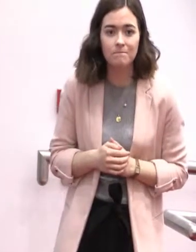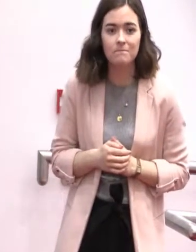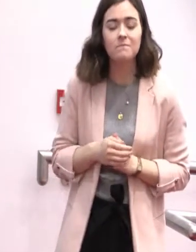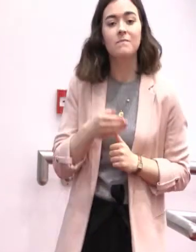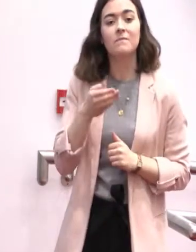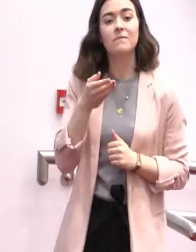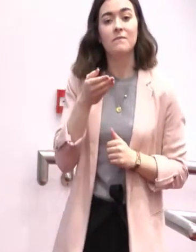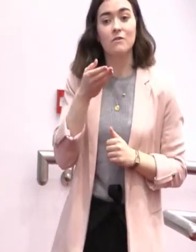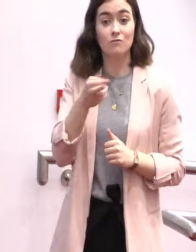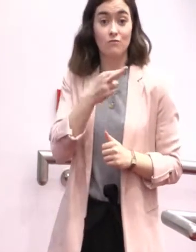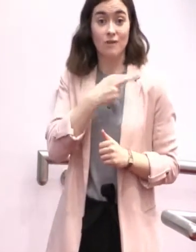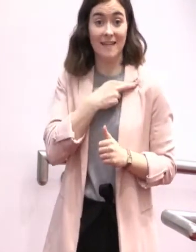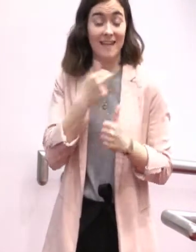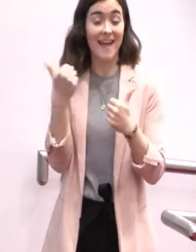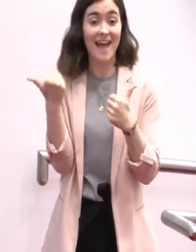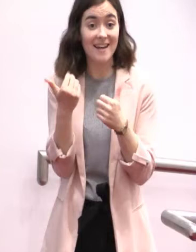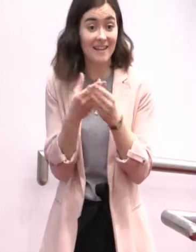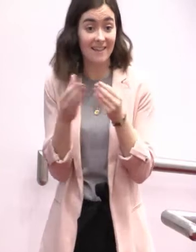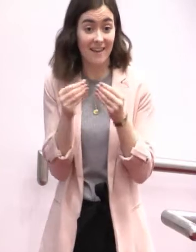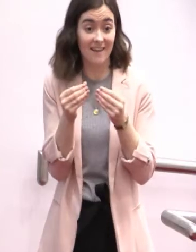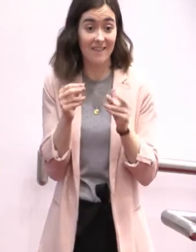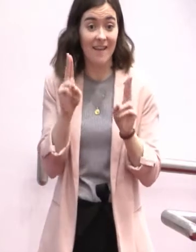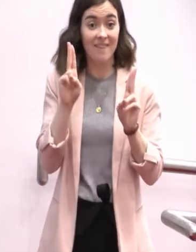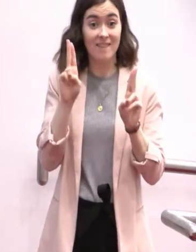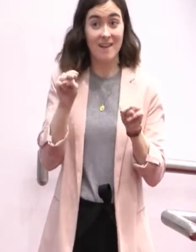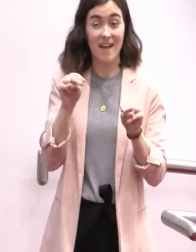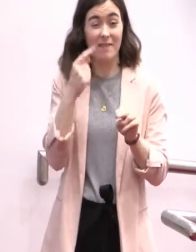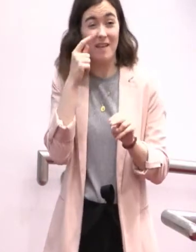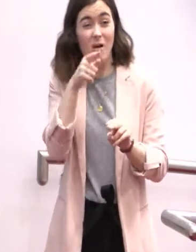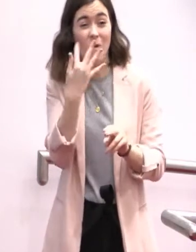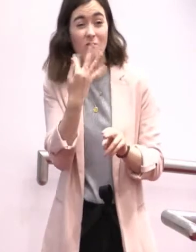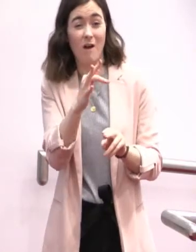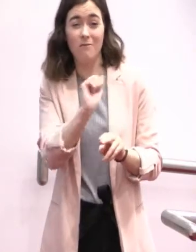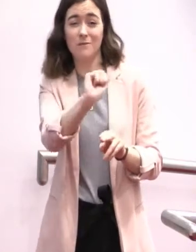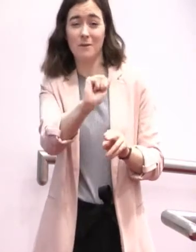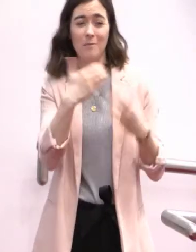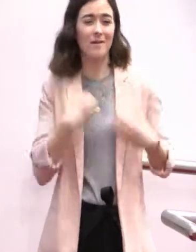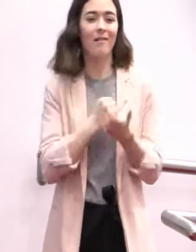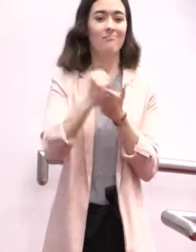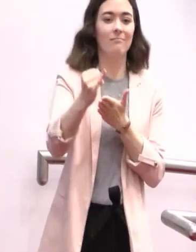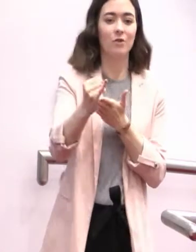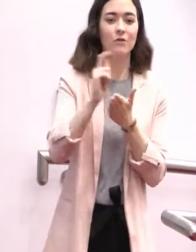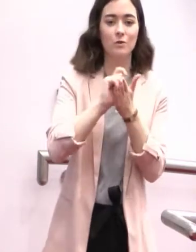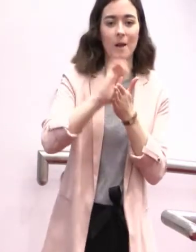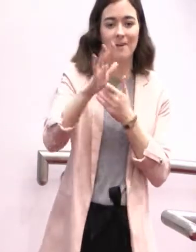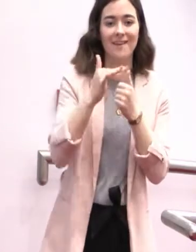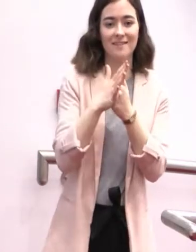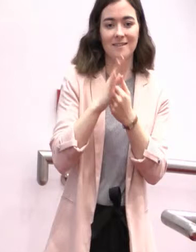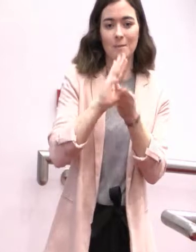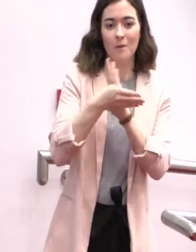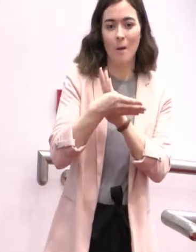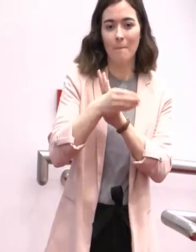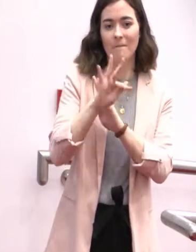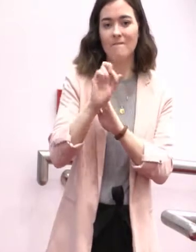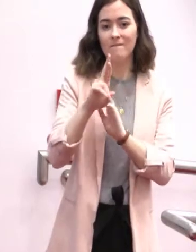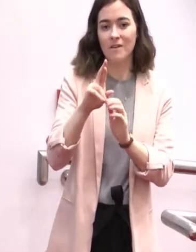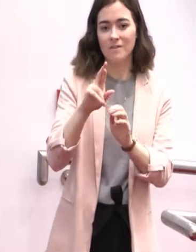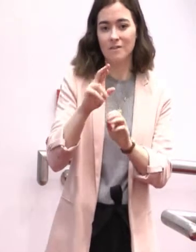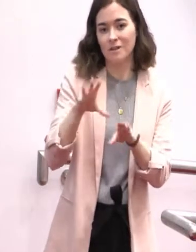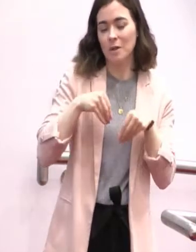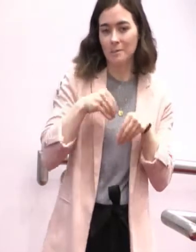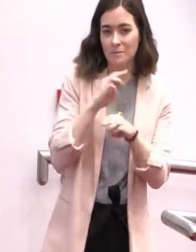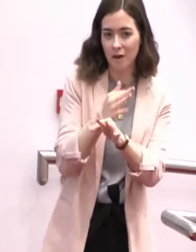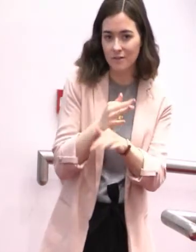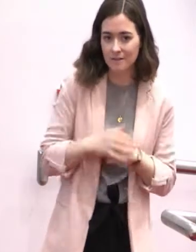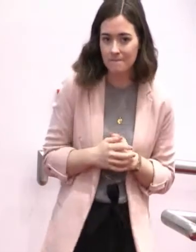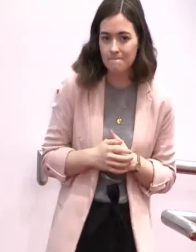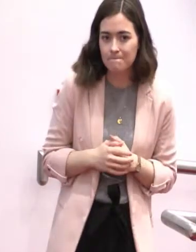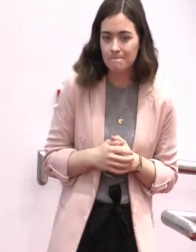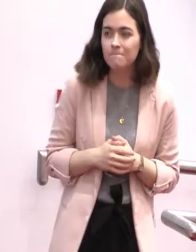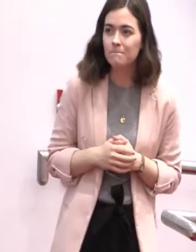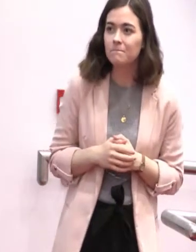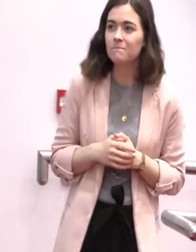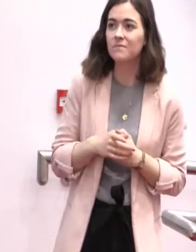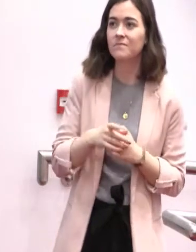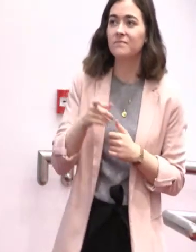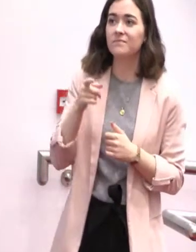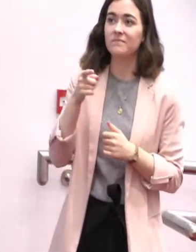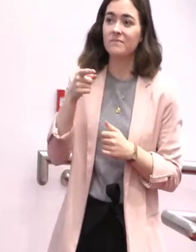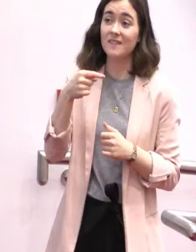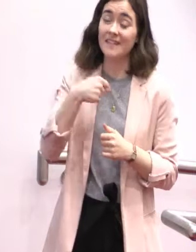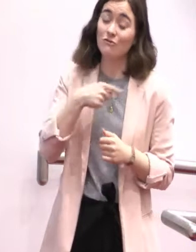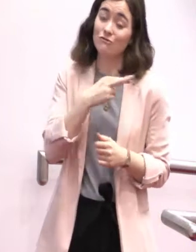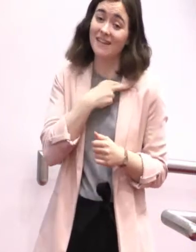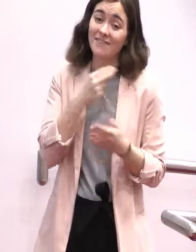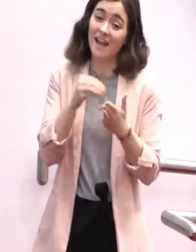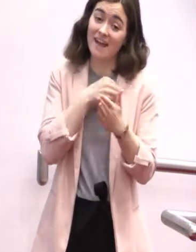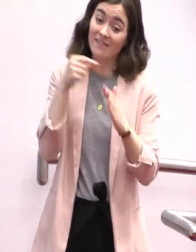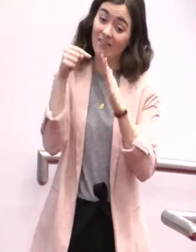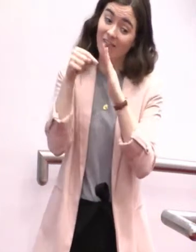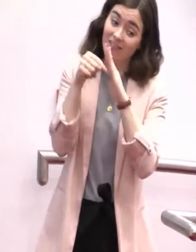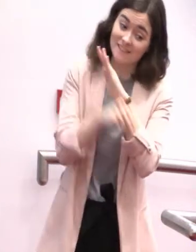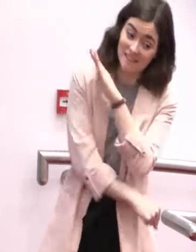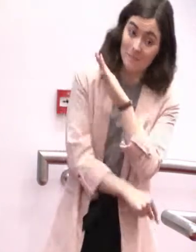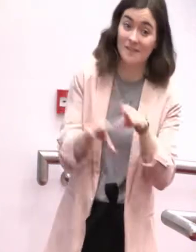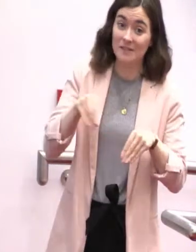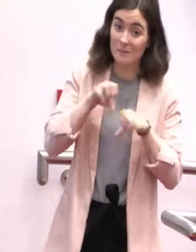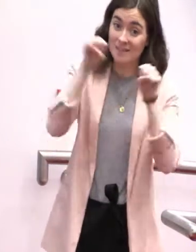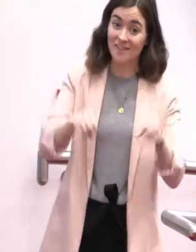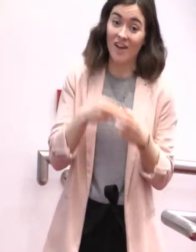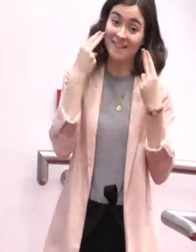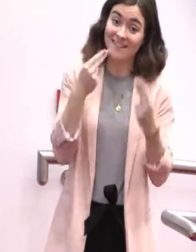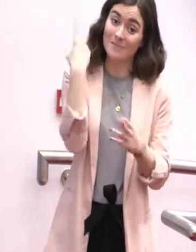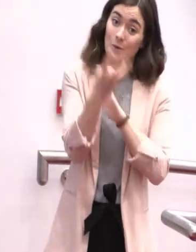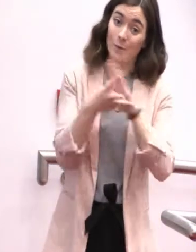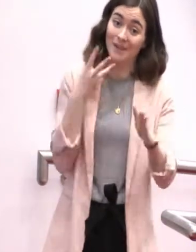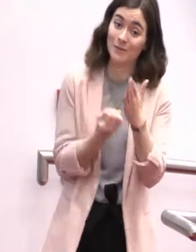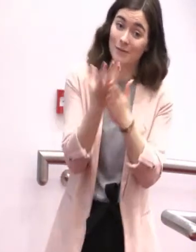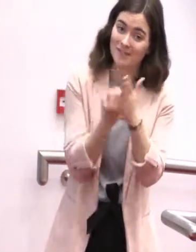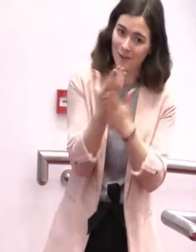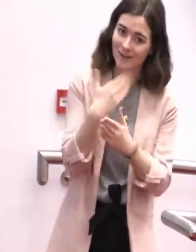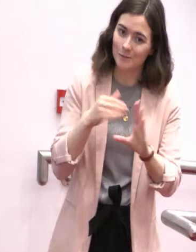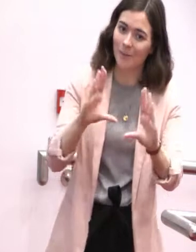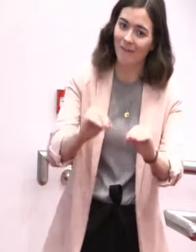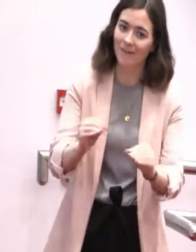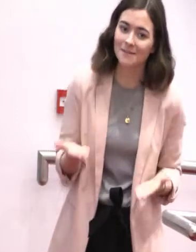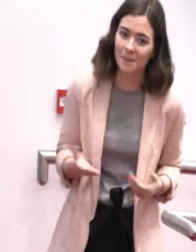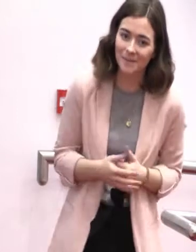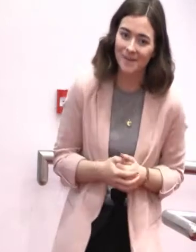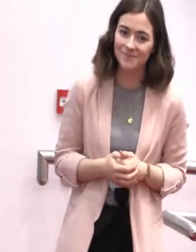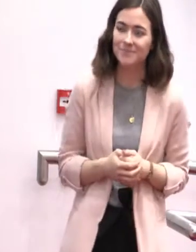Basically anything that can be wrong, .